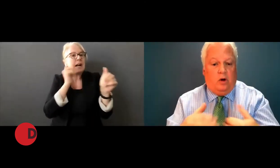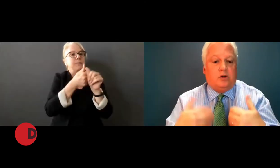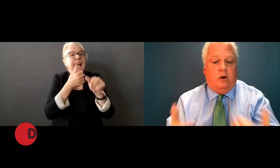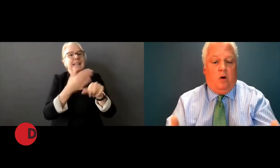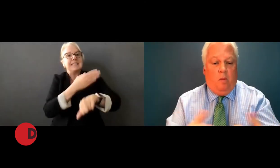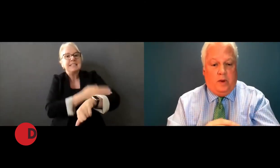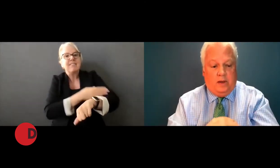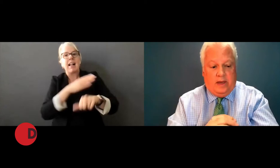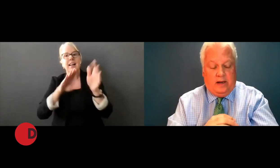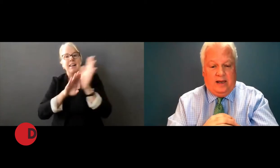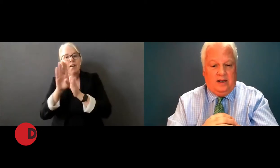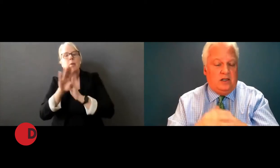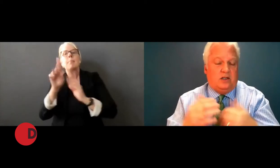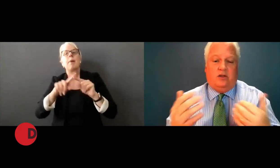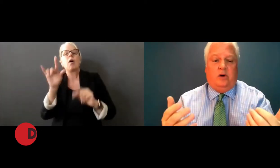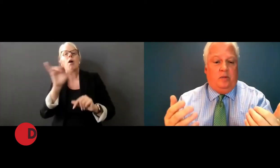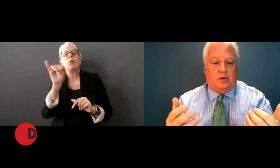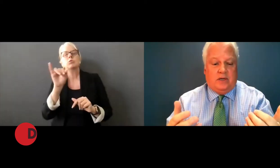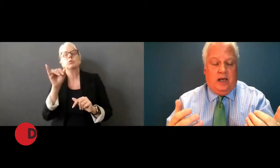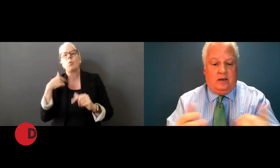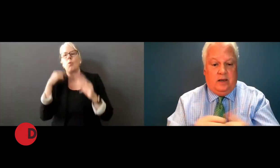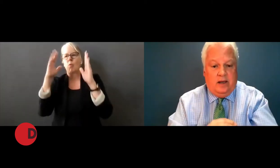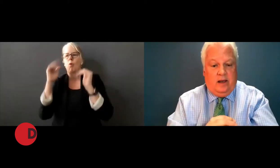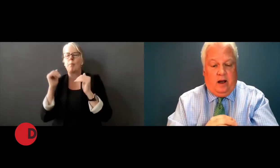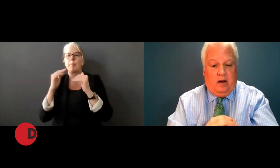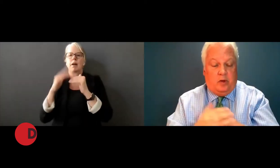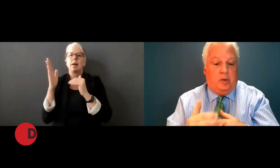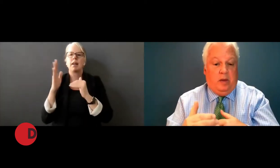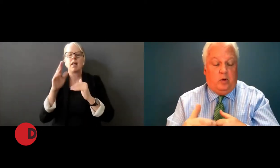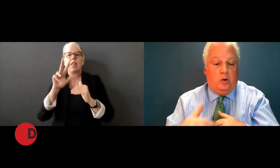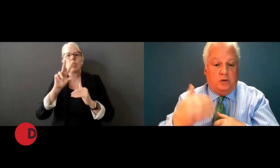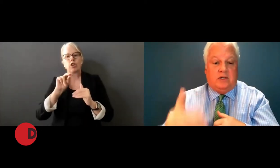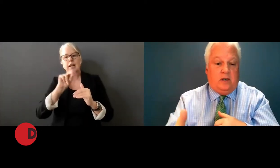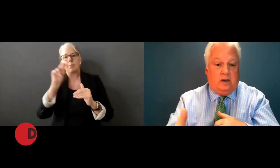and develop but also have at least 30% people who join